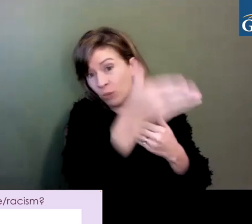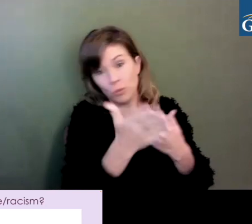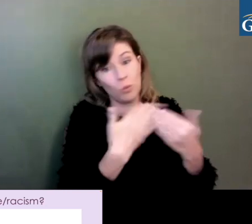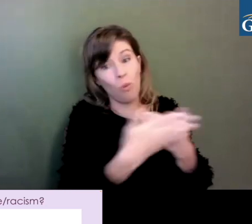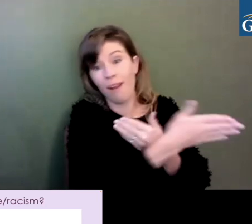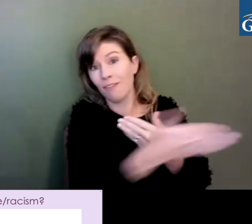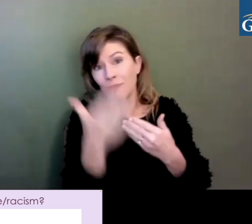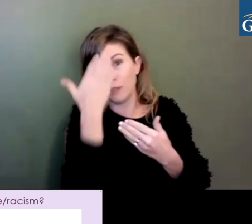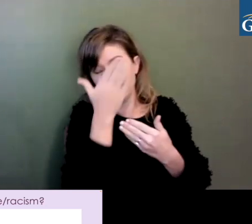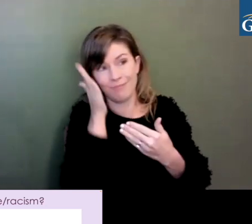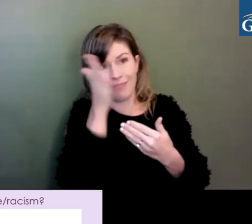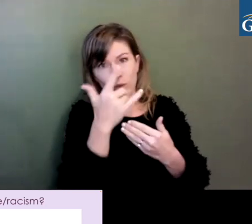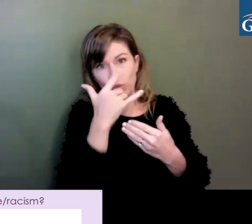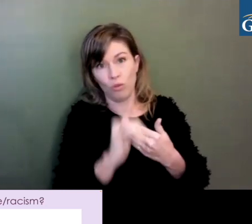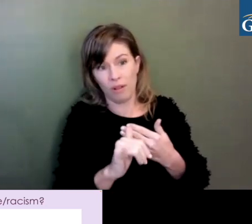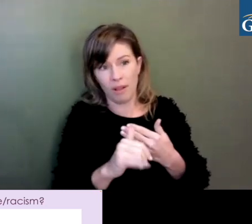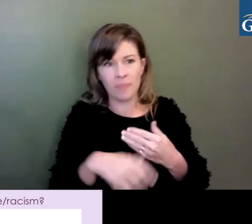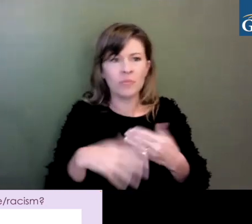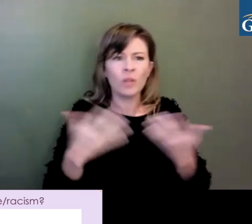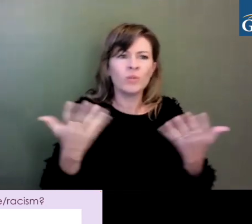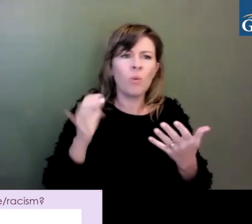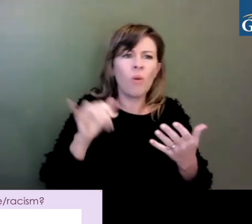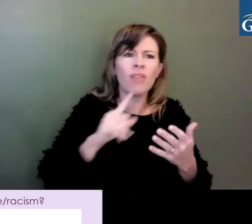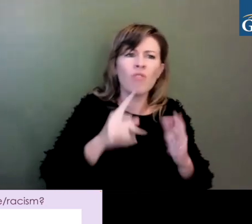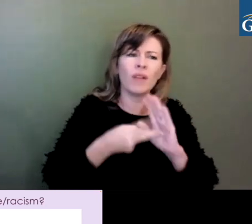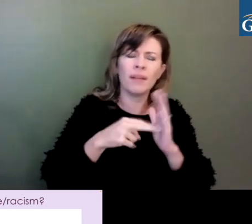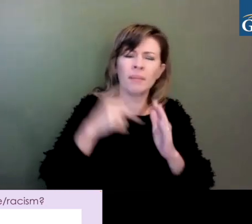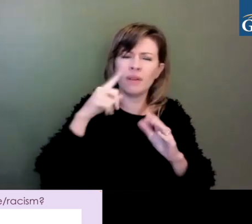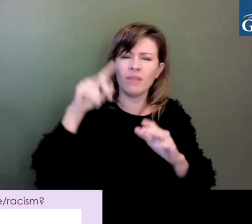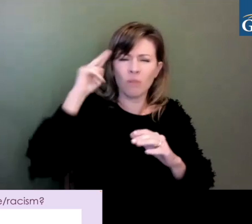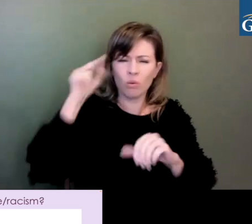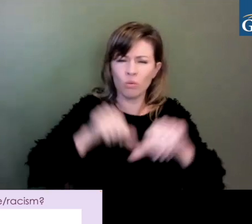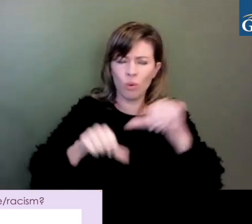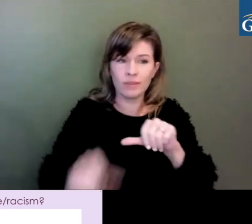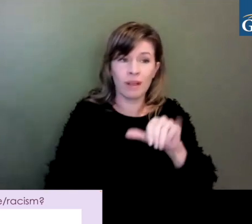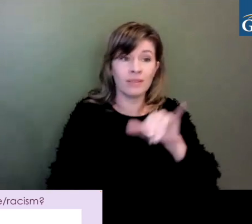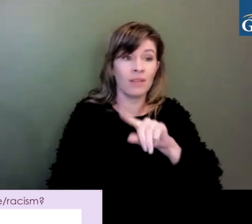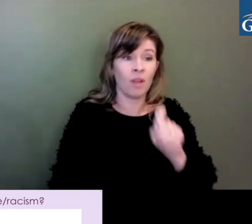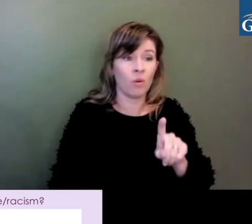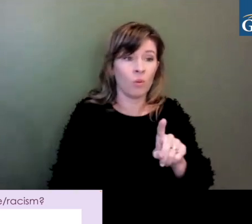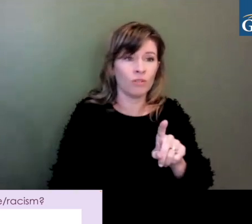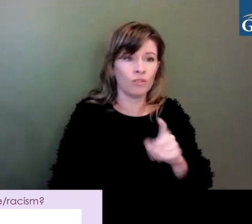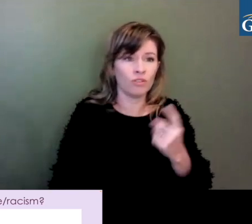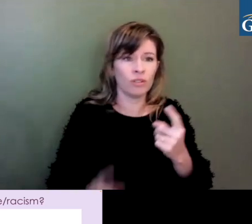really mean for science or neuroscience? This is